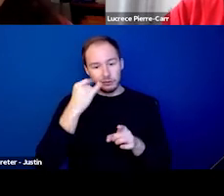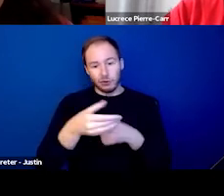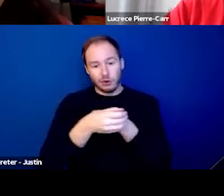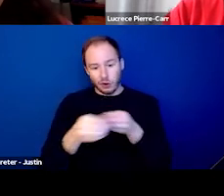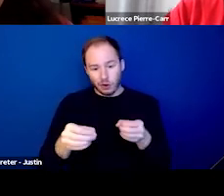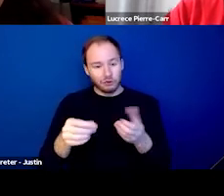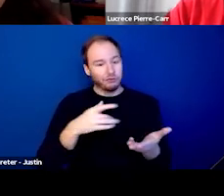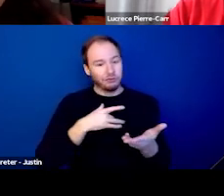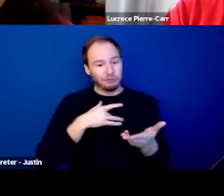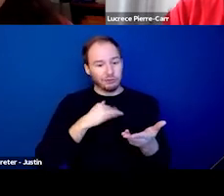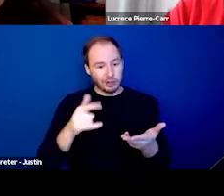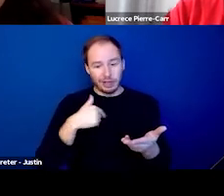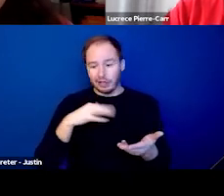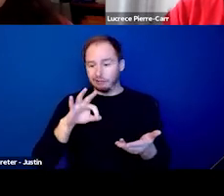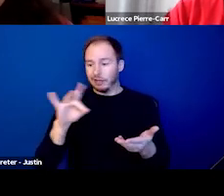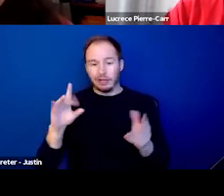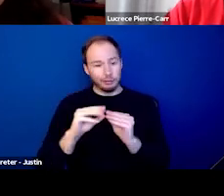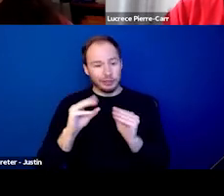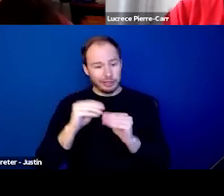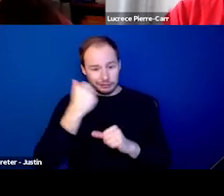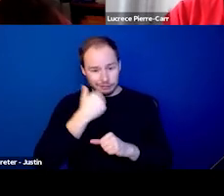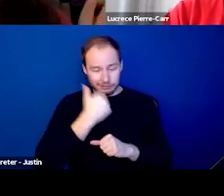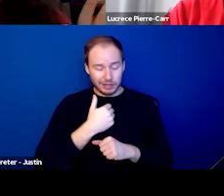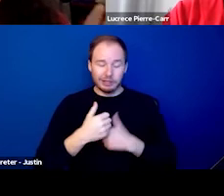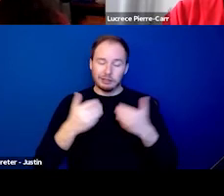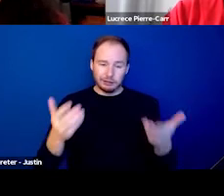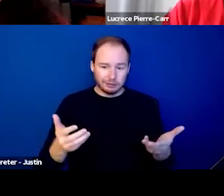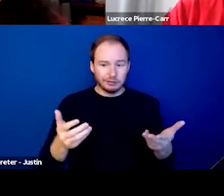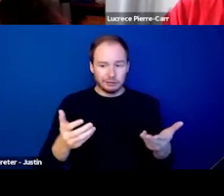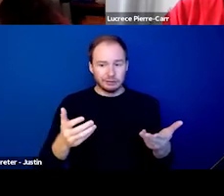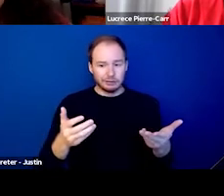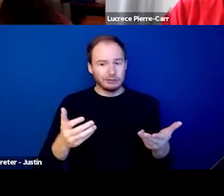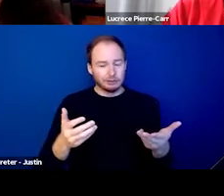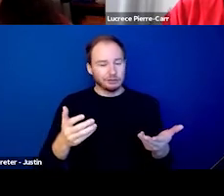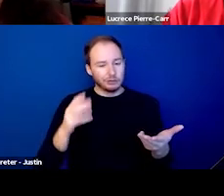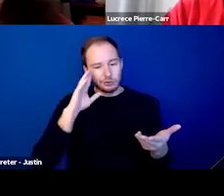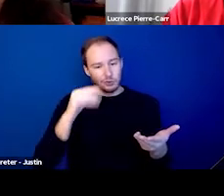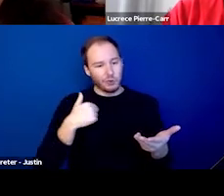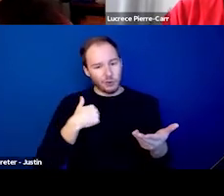like you're having a 988 meeting every day, just give me (audio fades) in the air, and know that I'm thinking about you.